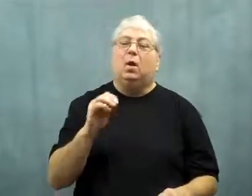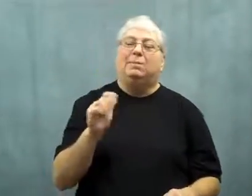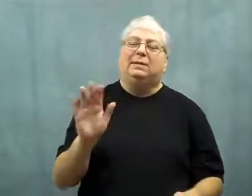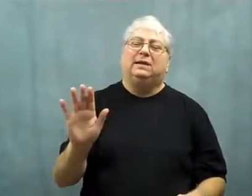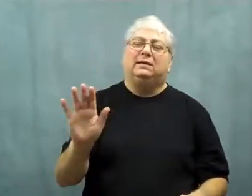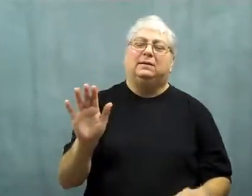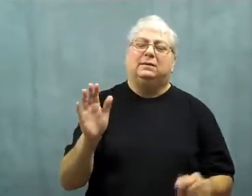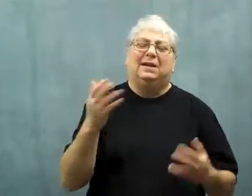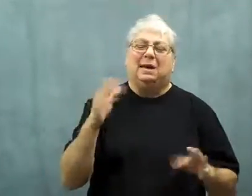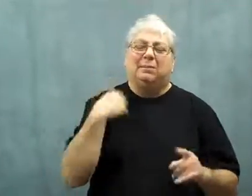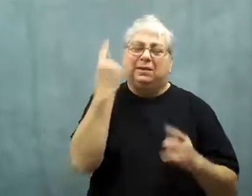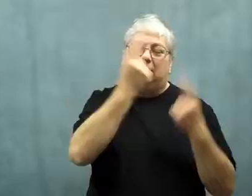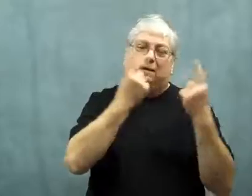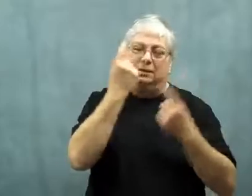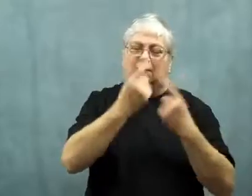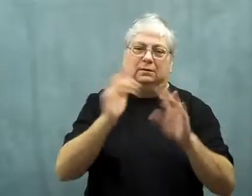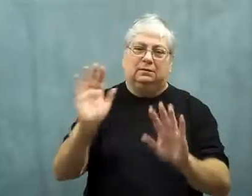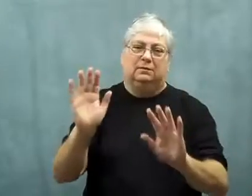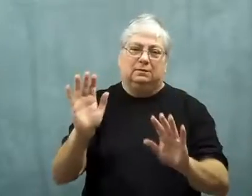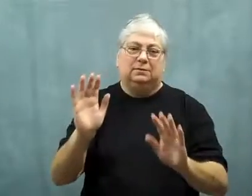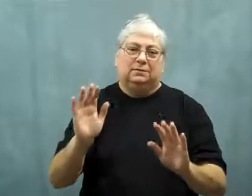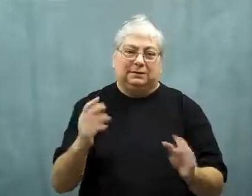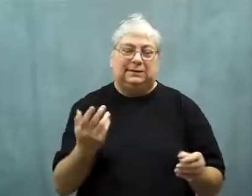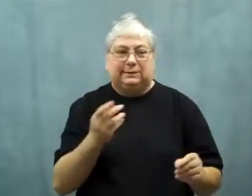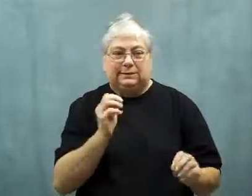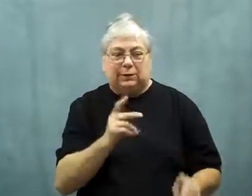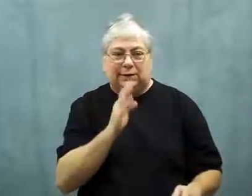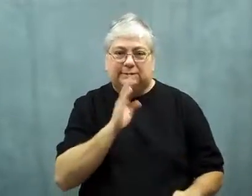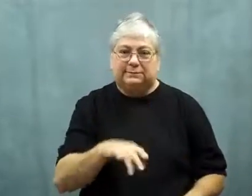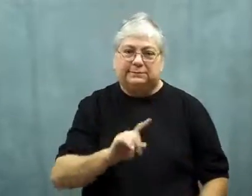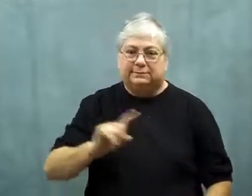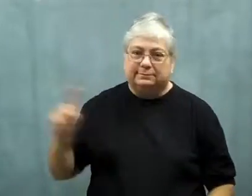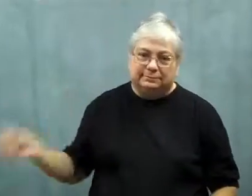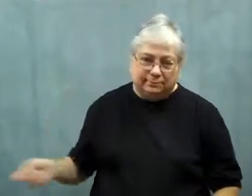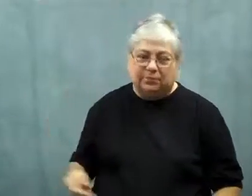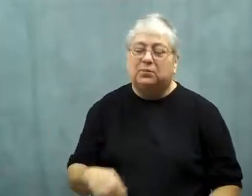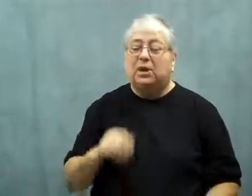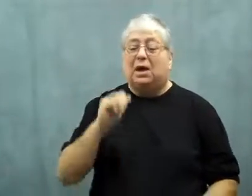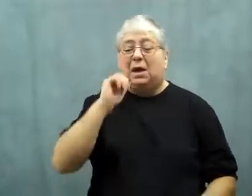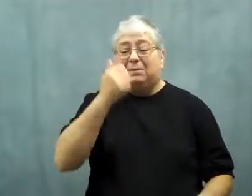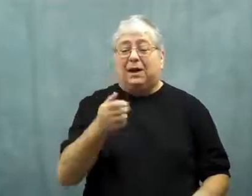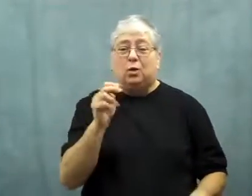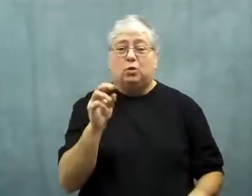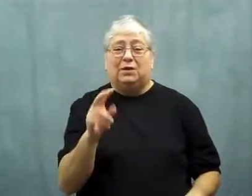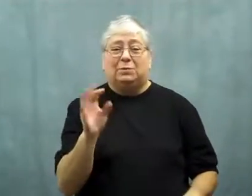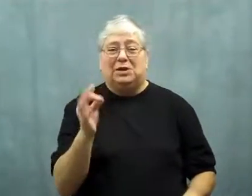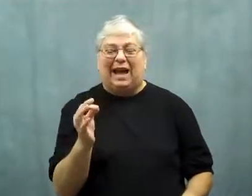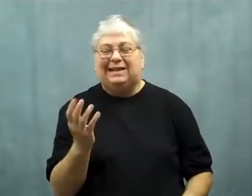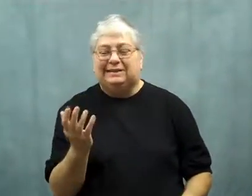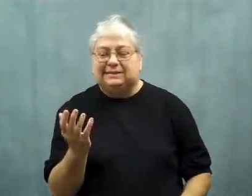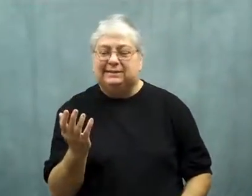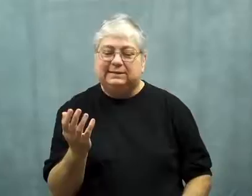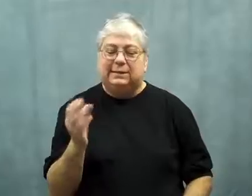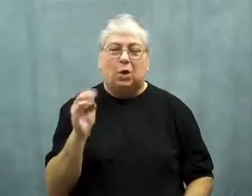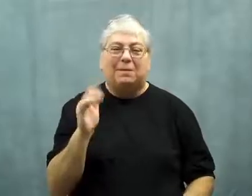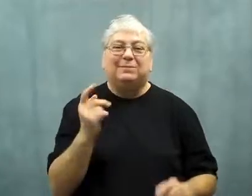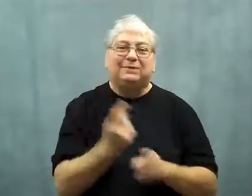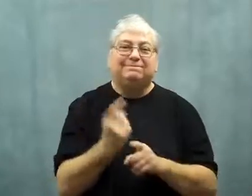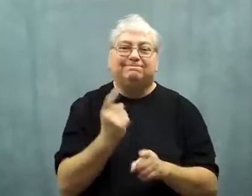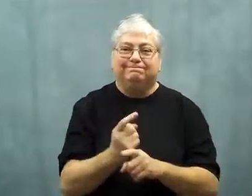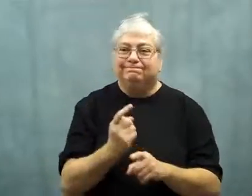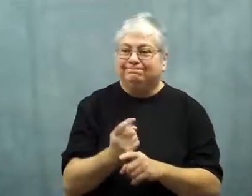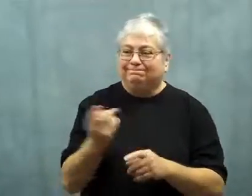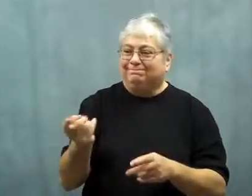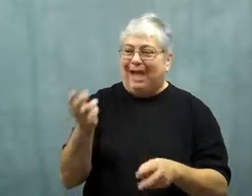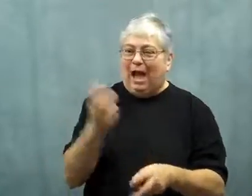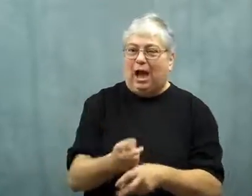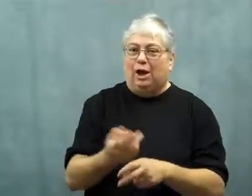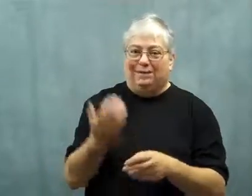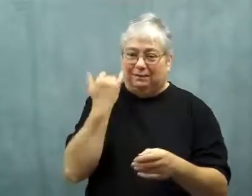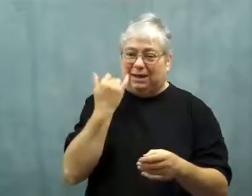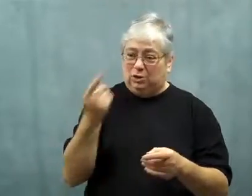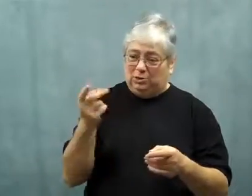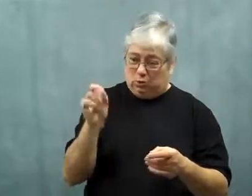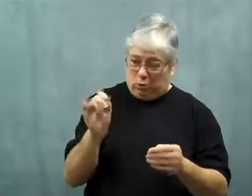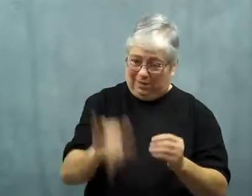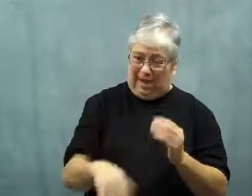Obama said he needed to think about it.